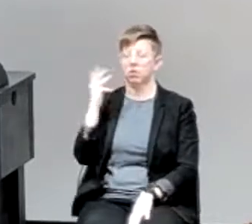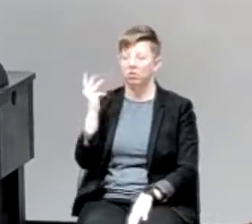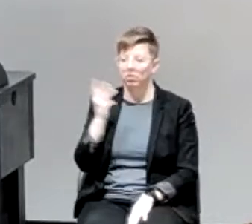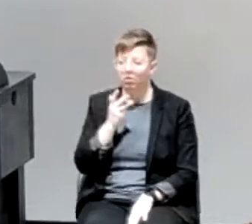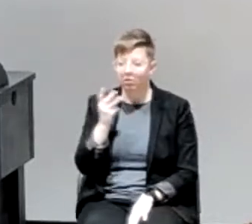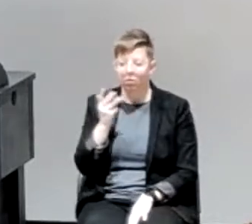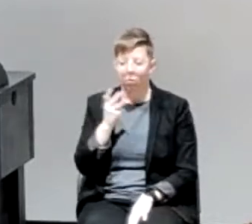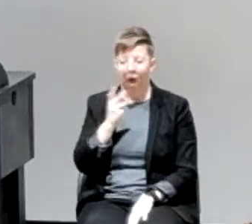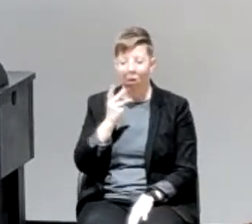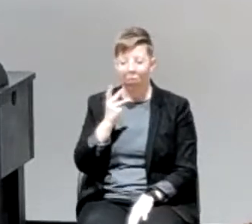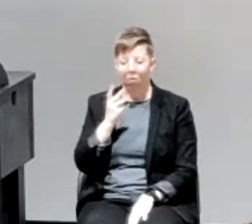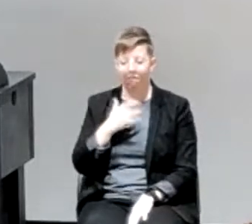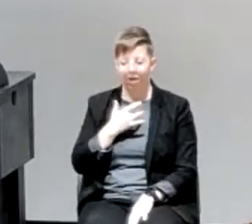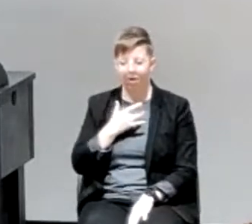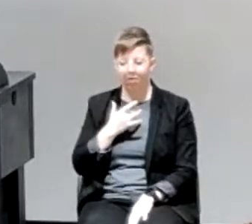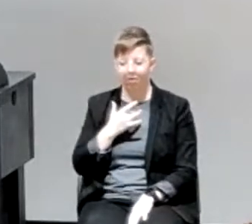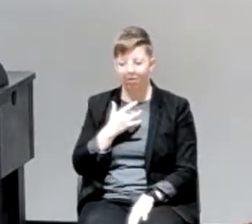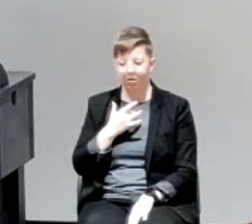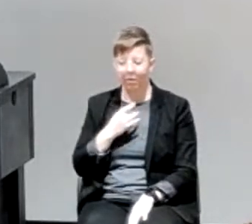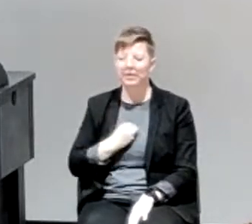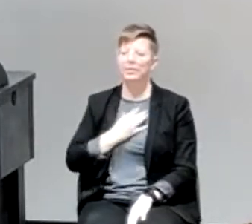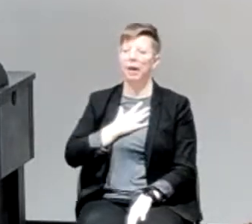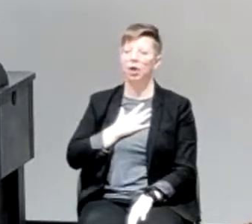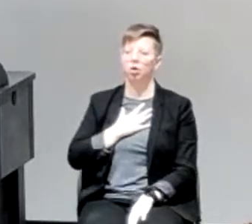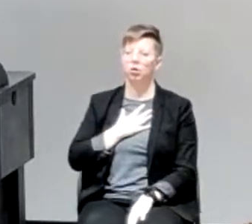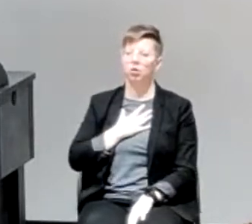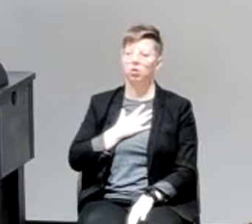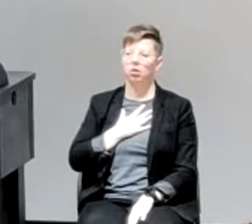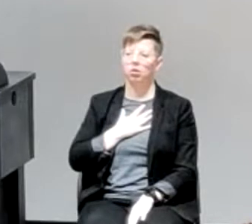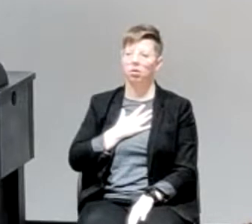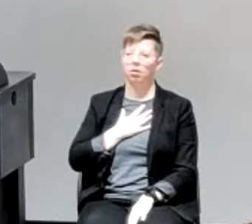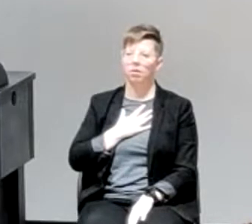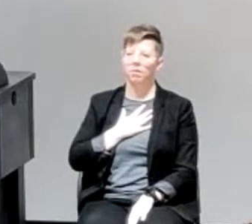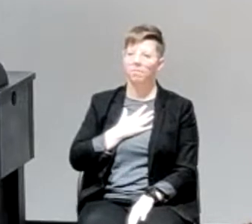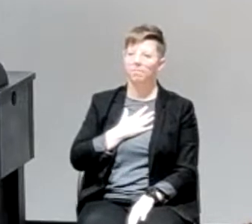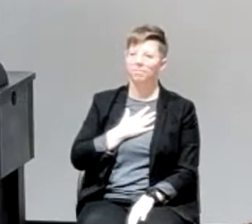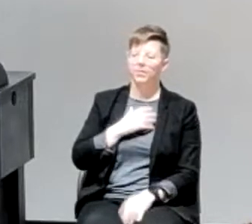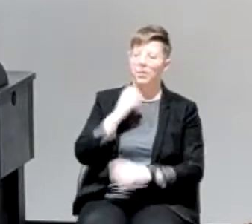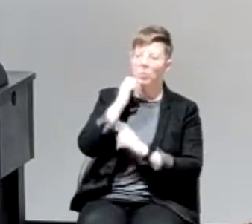living, this on my watch, that happened. And it was humbling because I thought, wow.